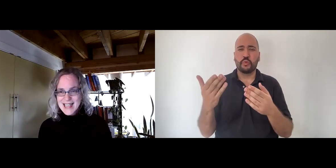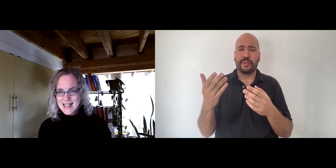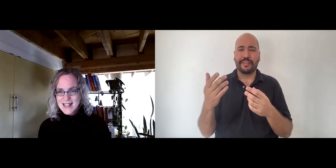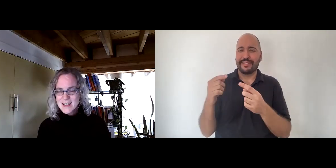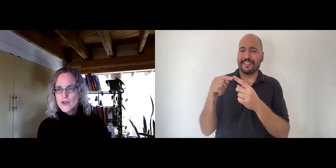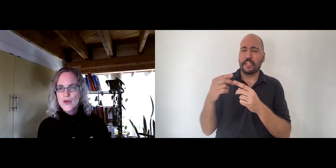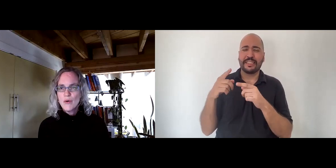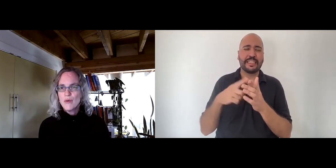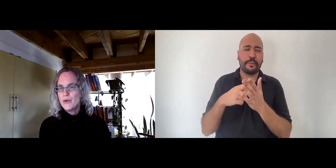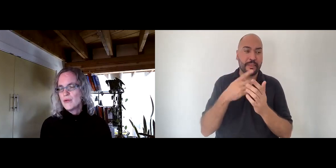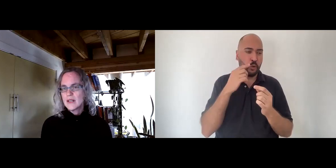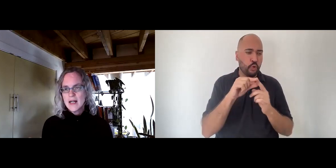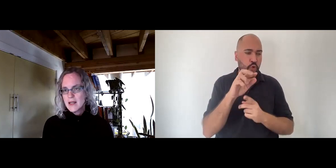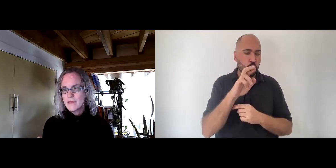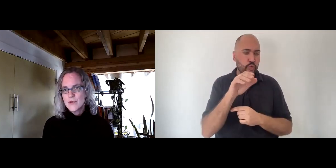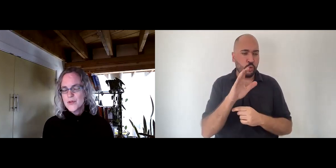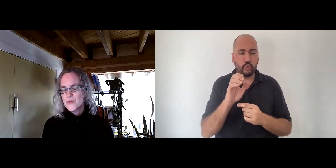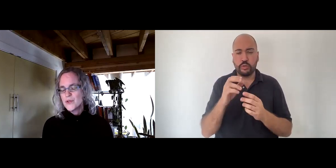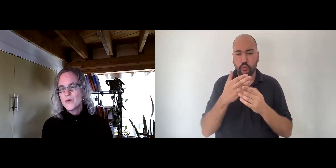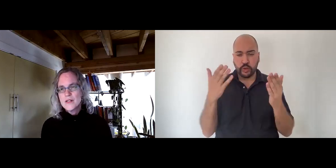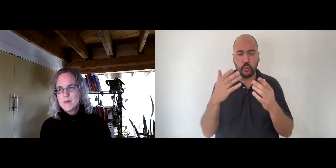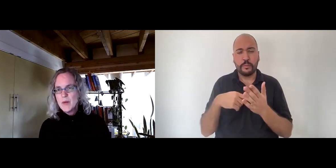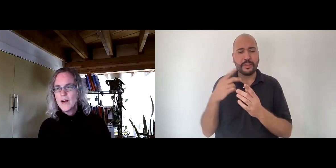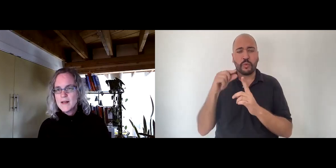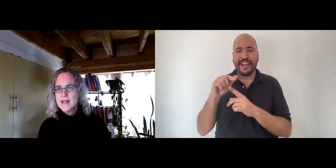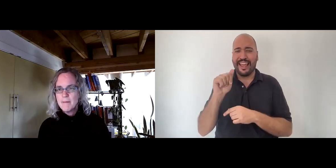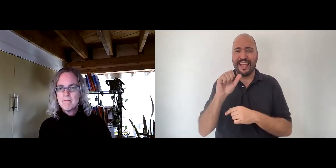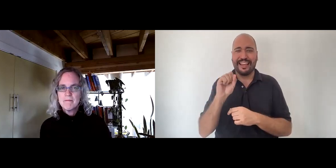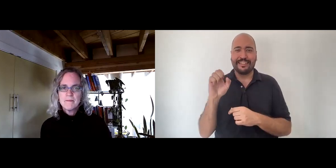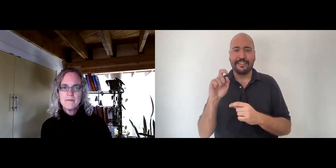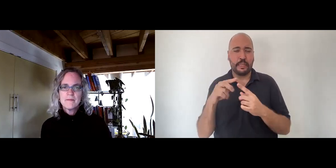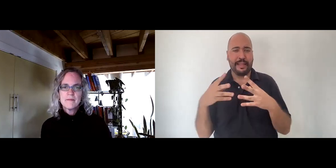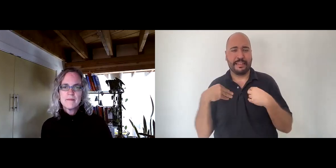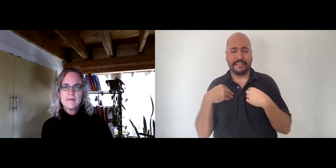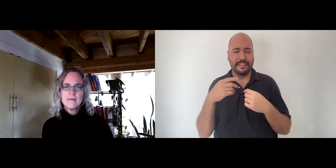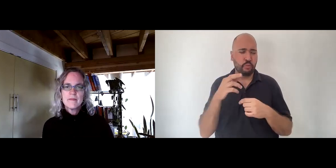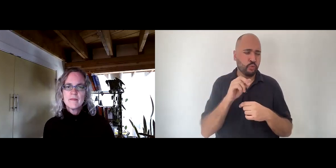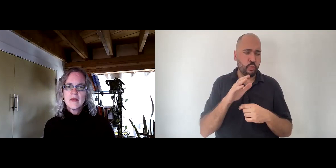So you can kind of think of those 2 words as being one the same.